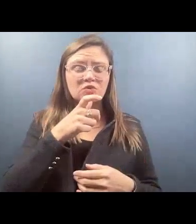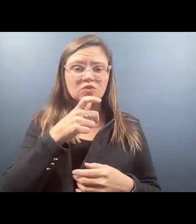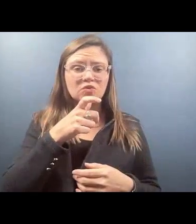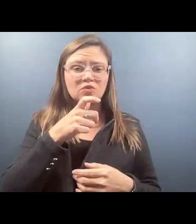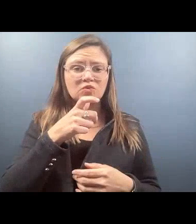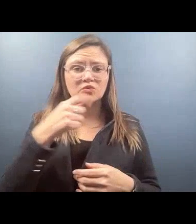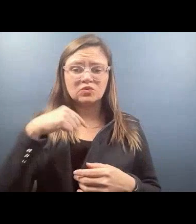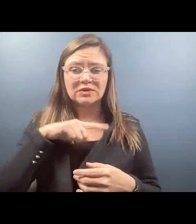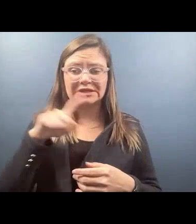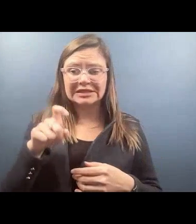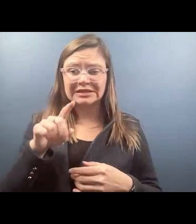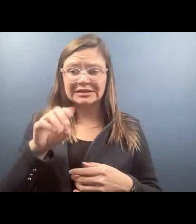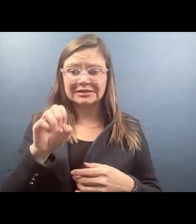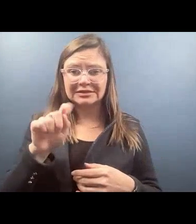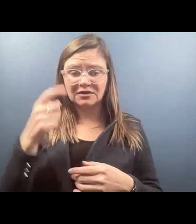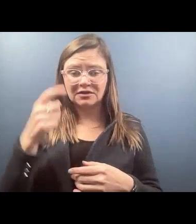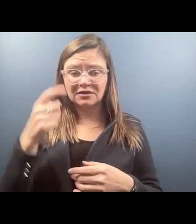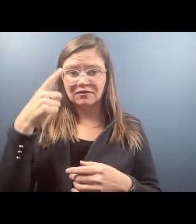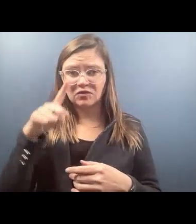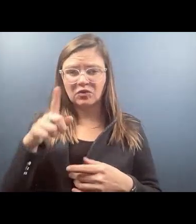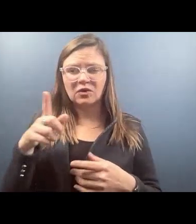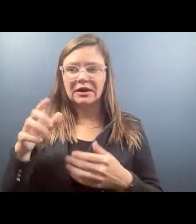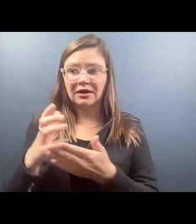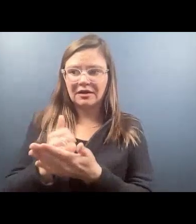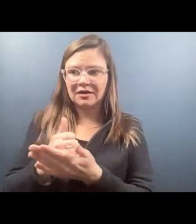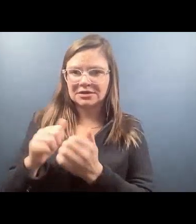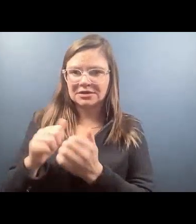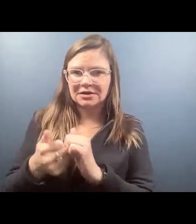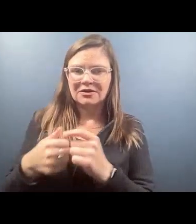going to collect it and then what we were going to do with it.